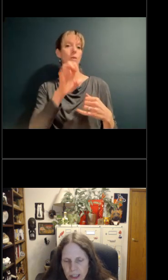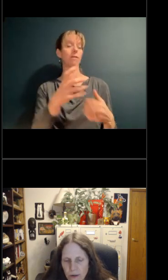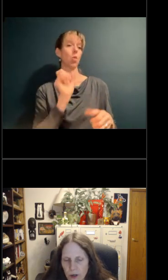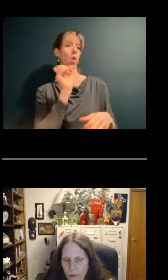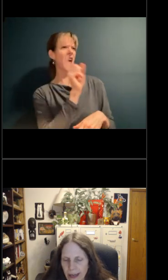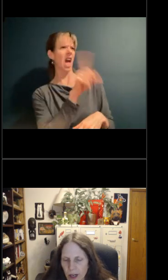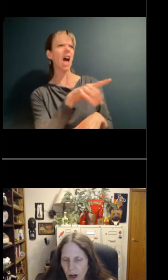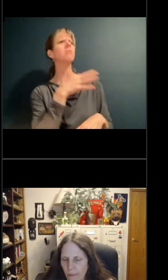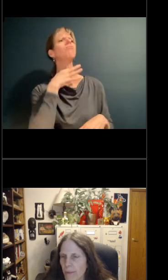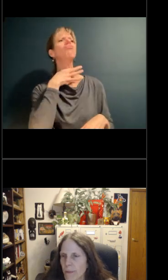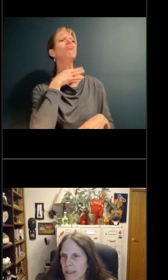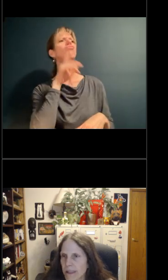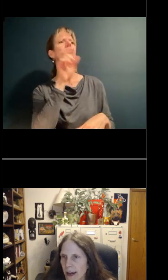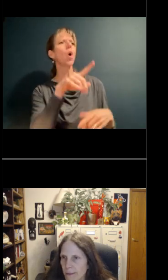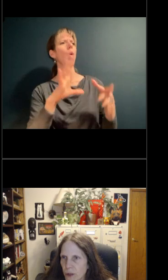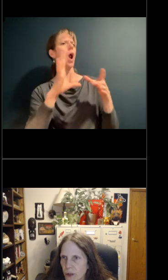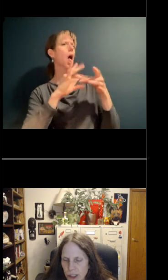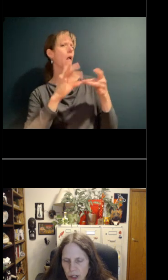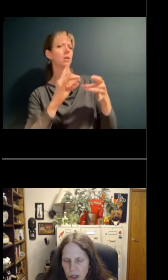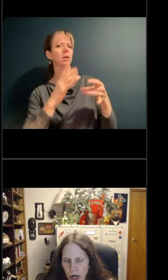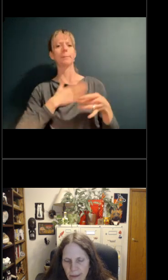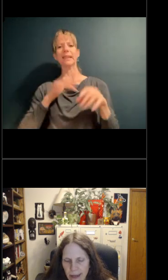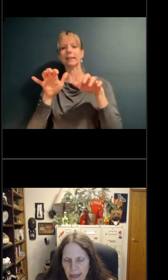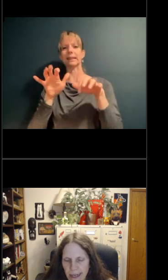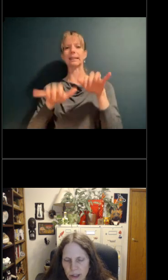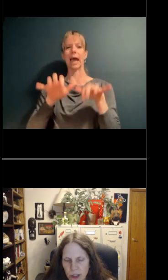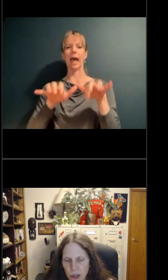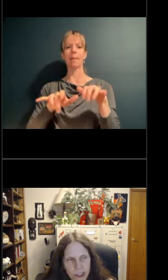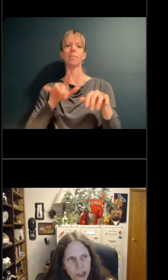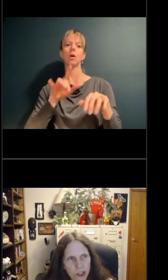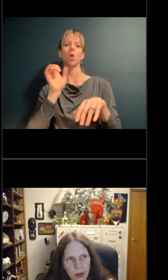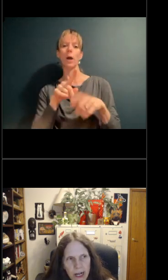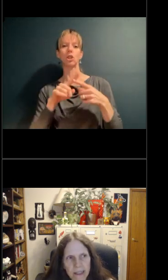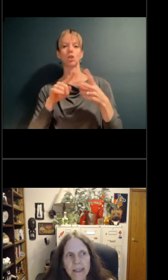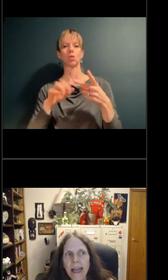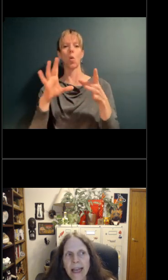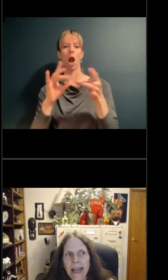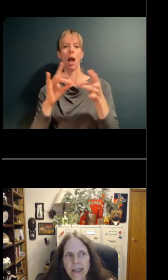question or make a comment, please type your question or comment into the question box.